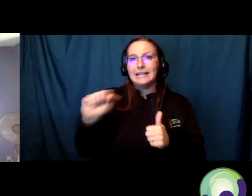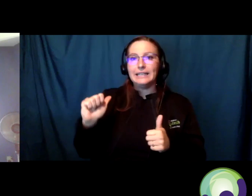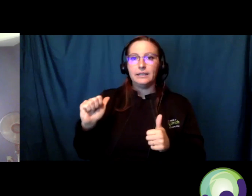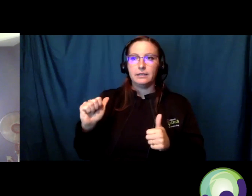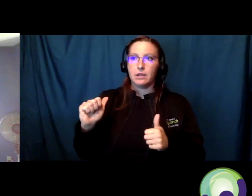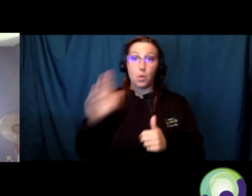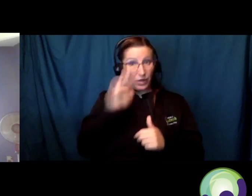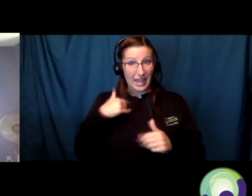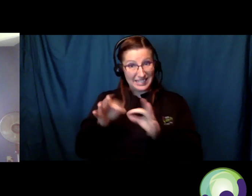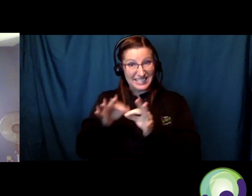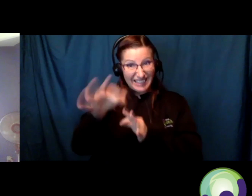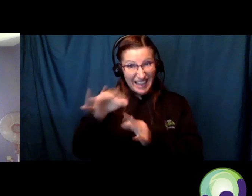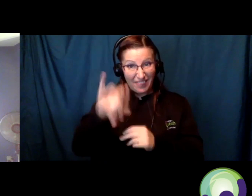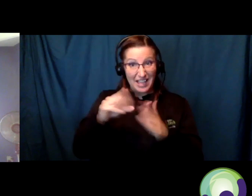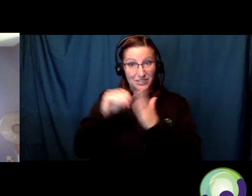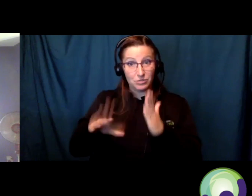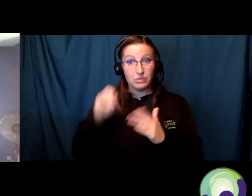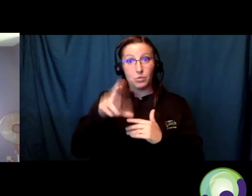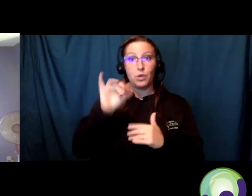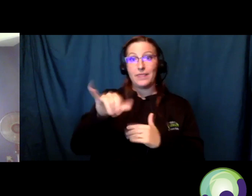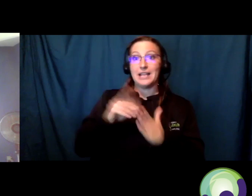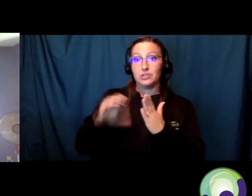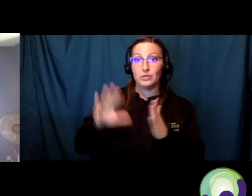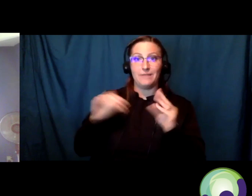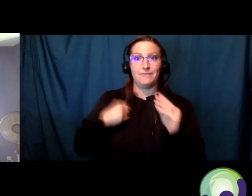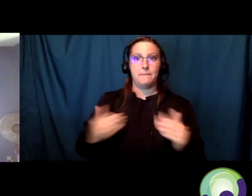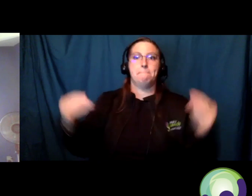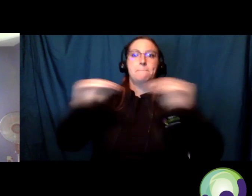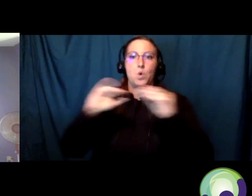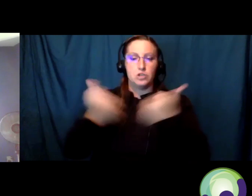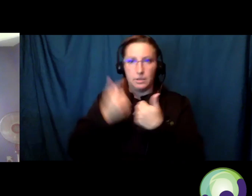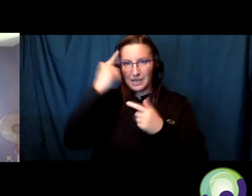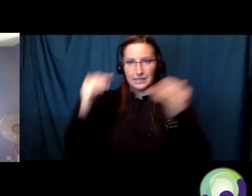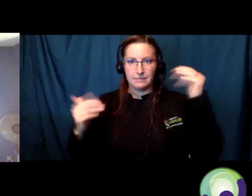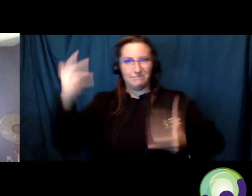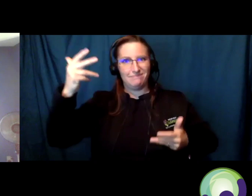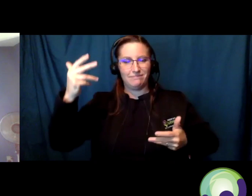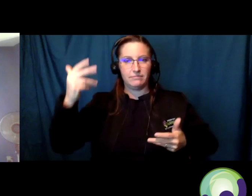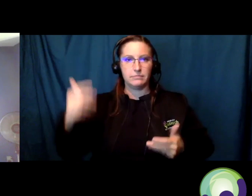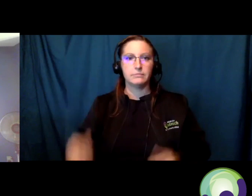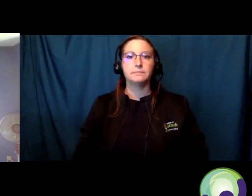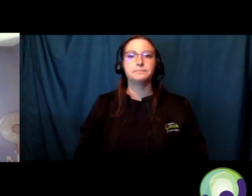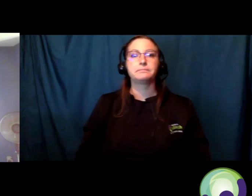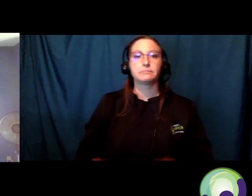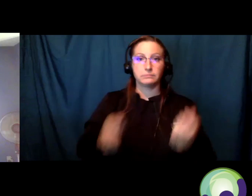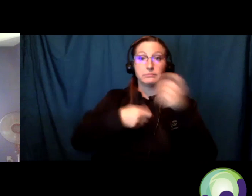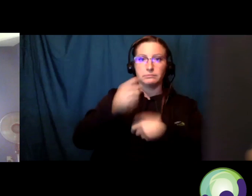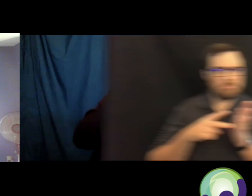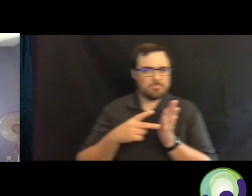make that student actually have more challenges auditorially? Patti: Are you meaning like going from a different communication approach